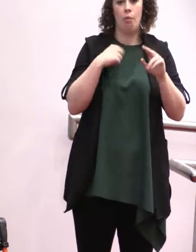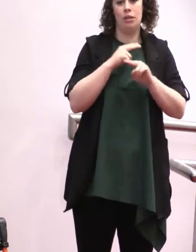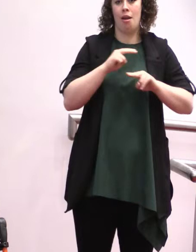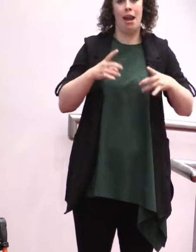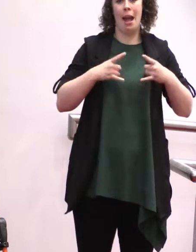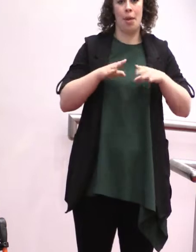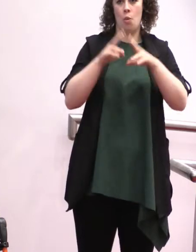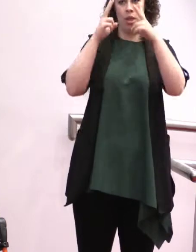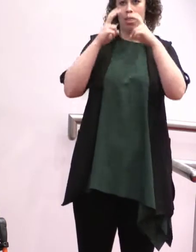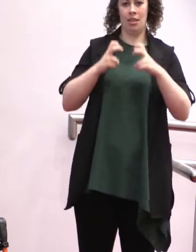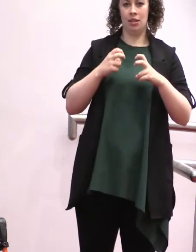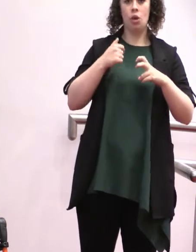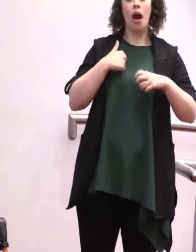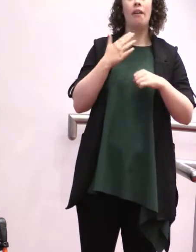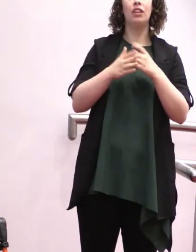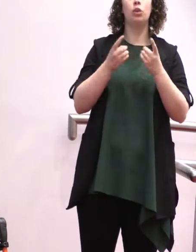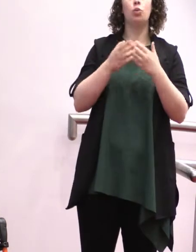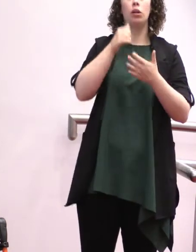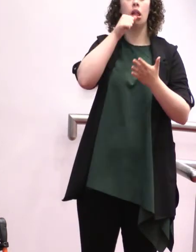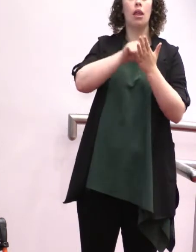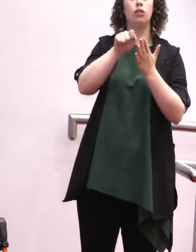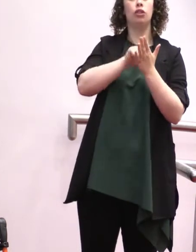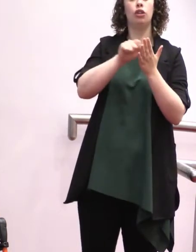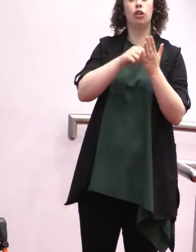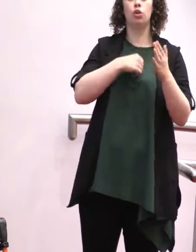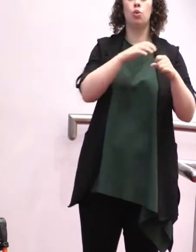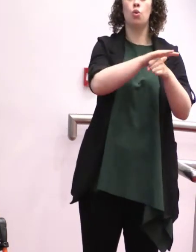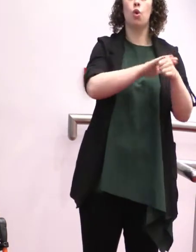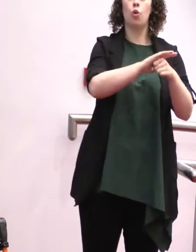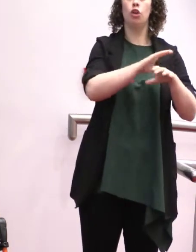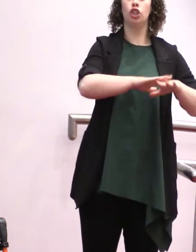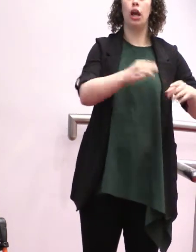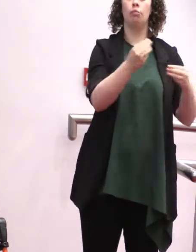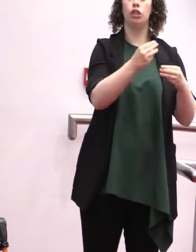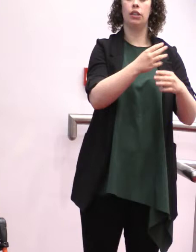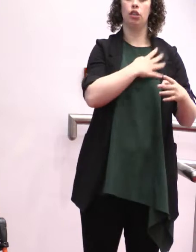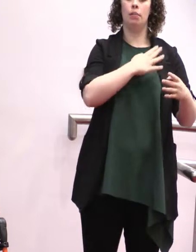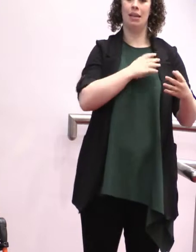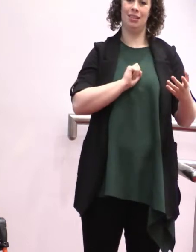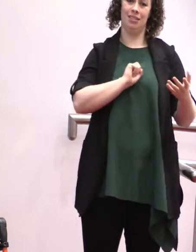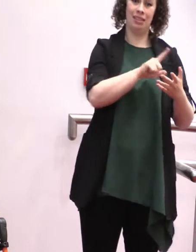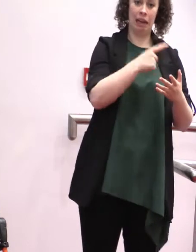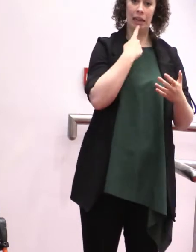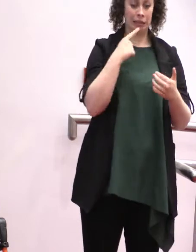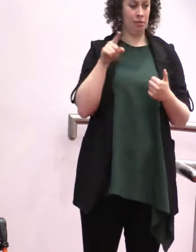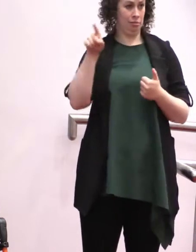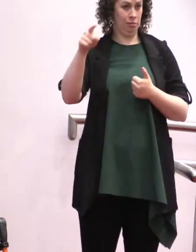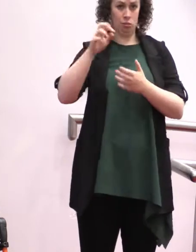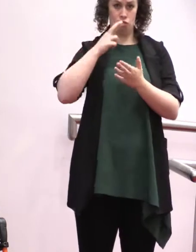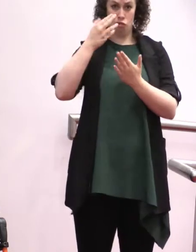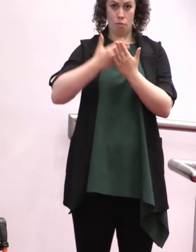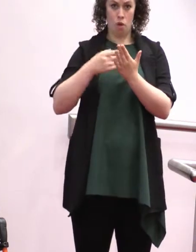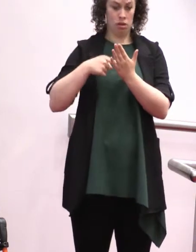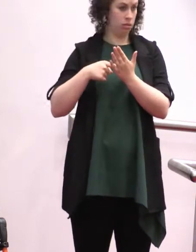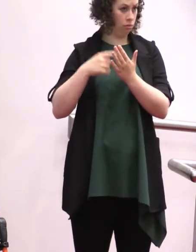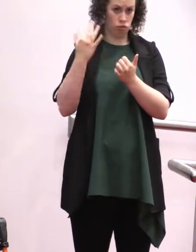I wrote a letter to the local authority.